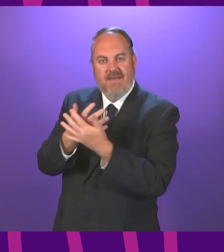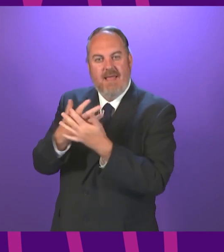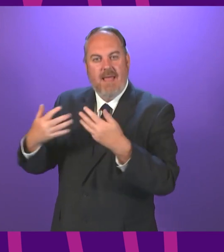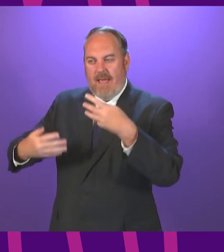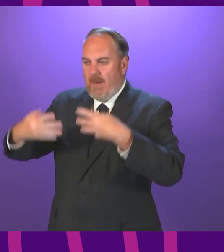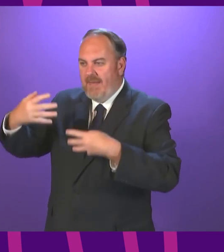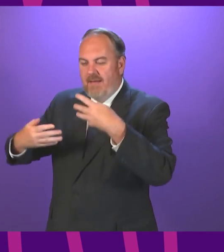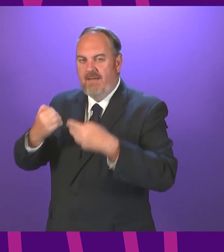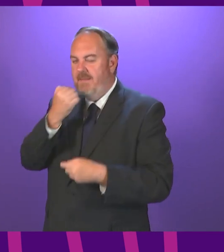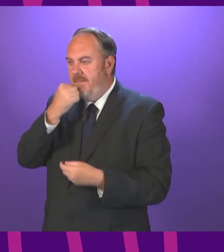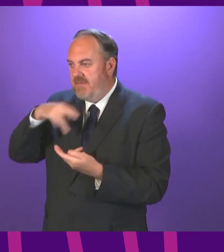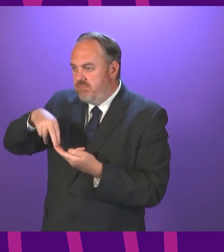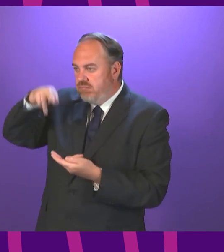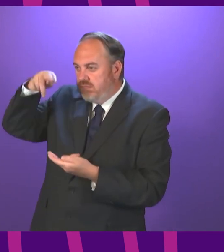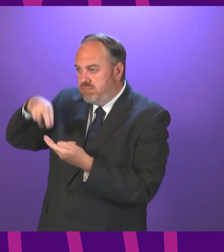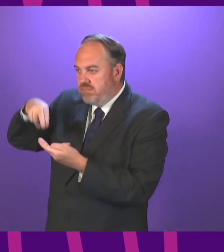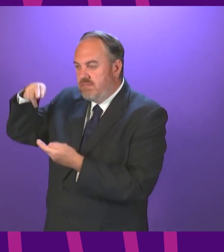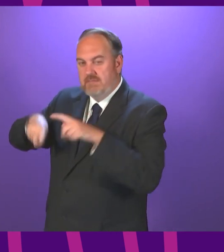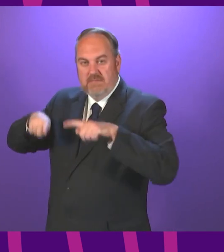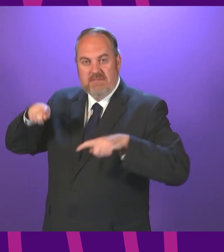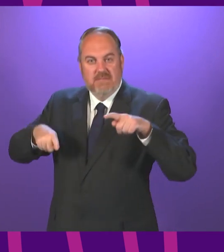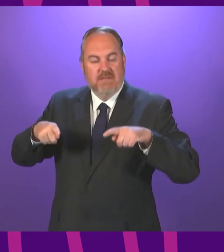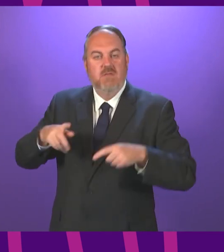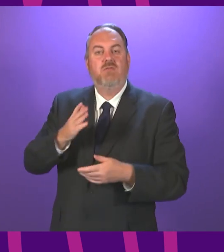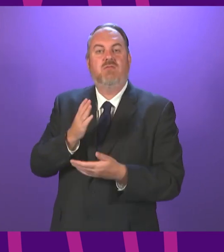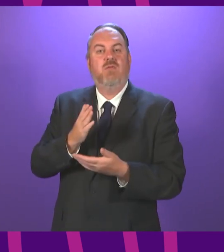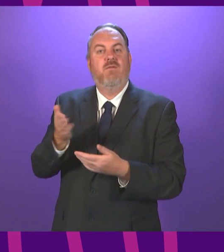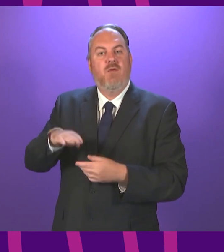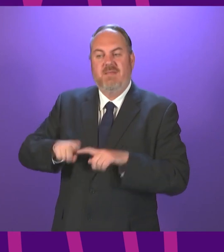we continue—notwithstanding that change—to advise against non-essential overseas travel